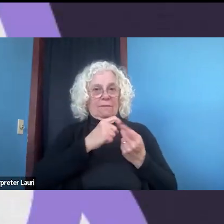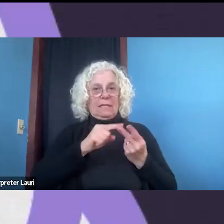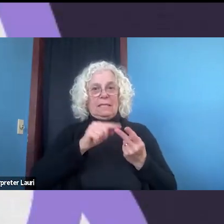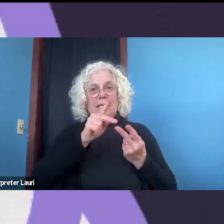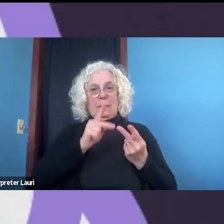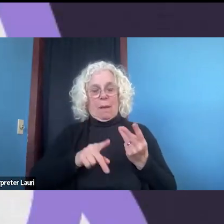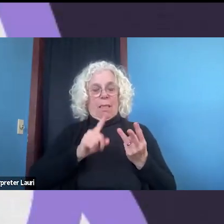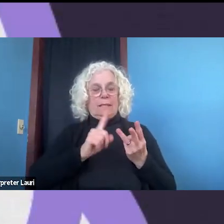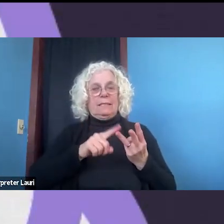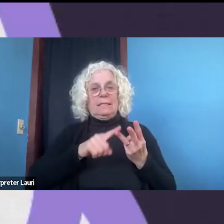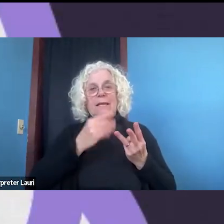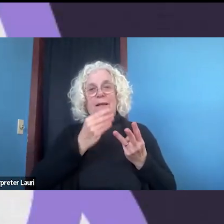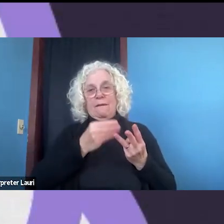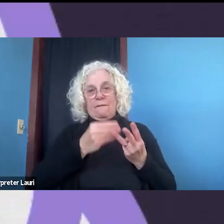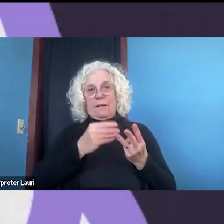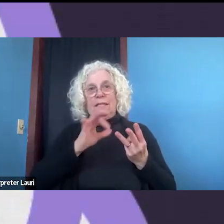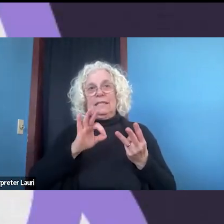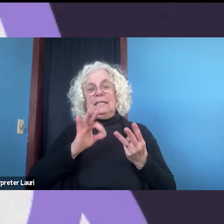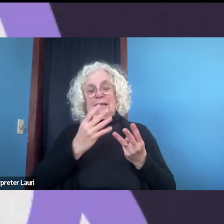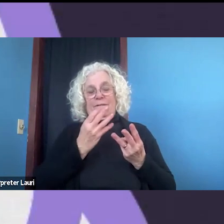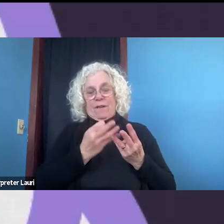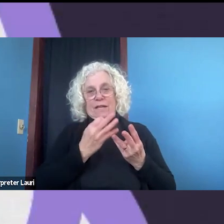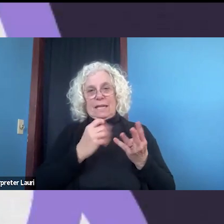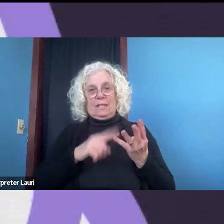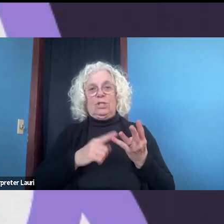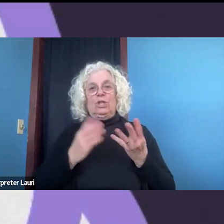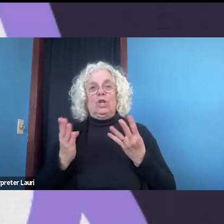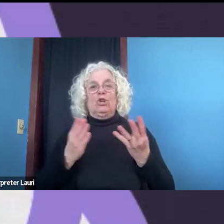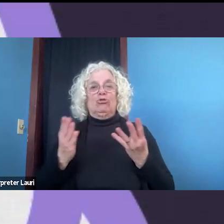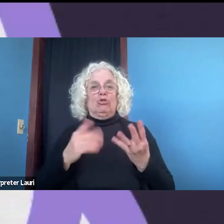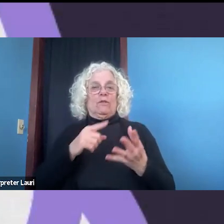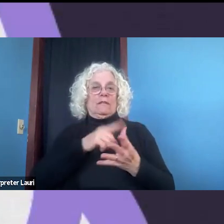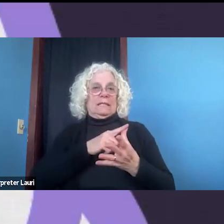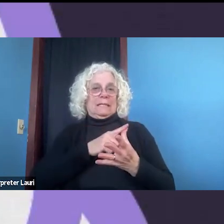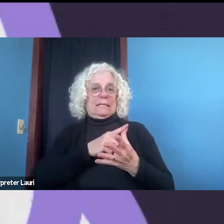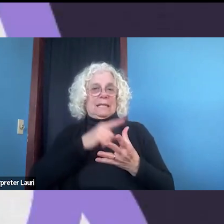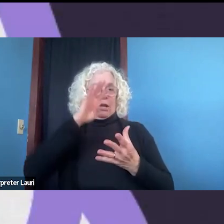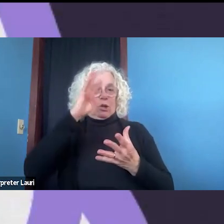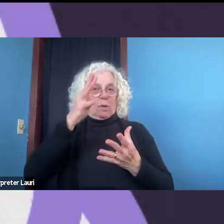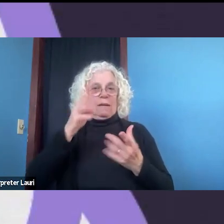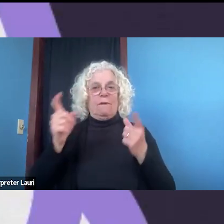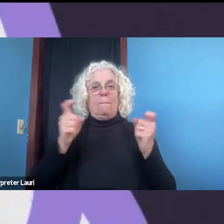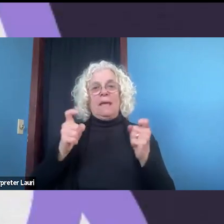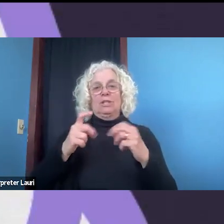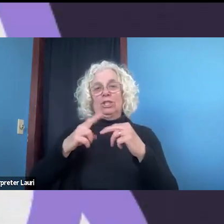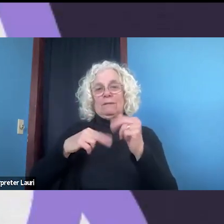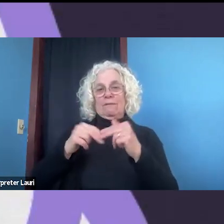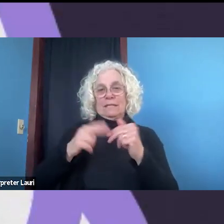and financing services for creatives. Managing facilities, partnerships and planning programs and events,